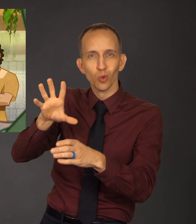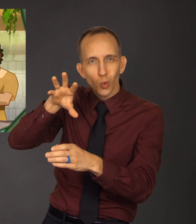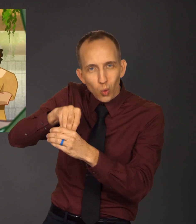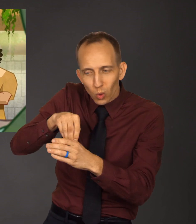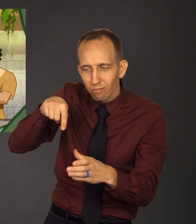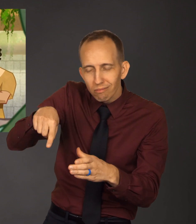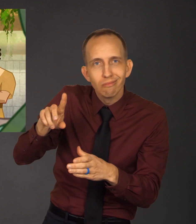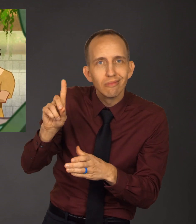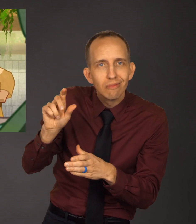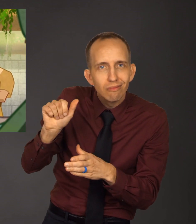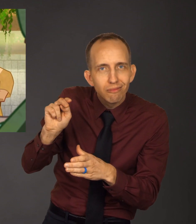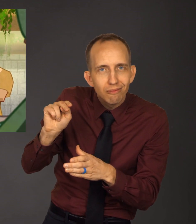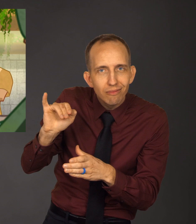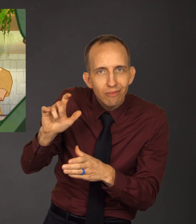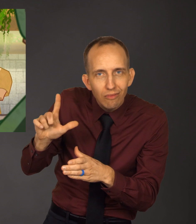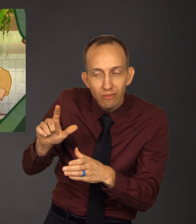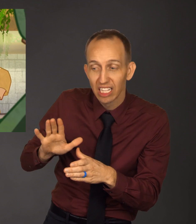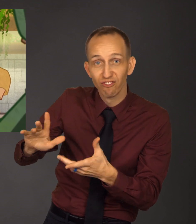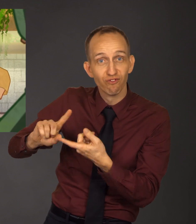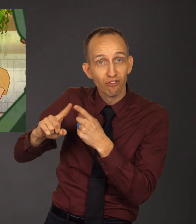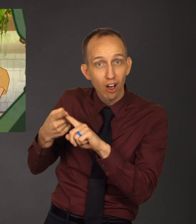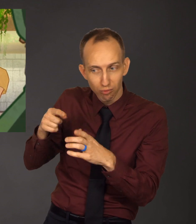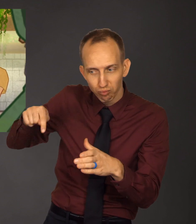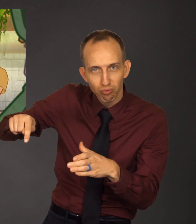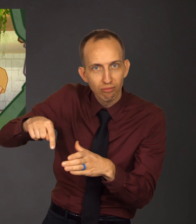Daniel and his friends were some of these young men.